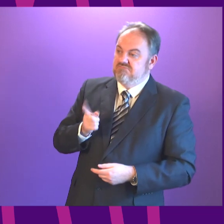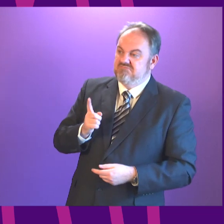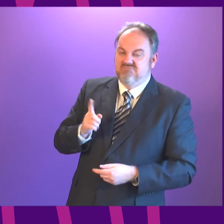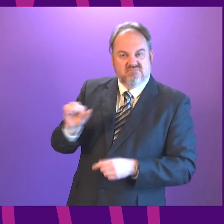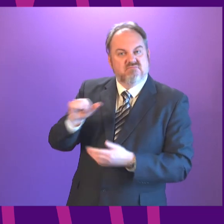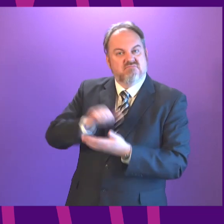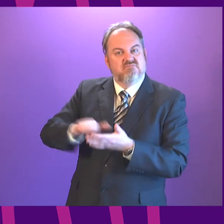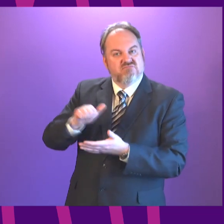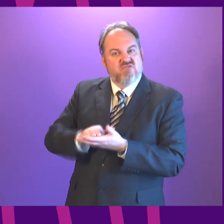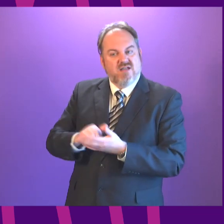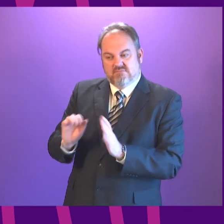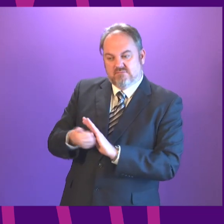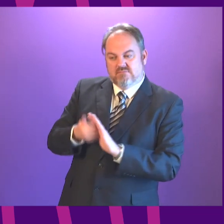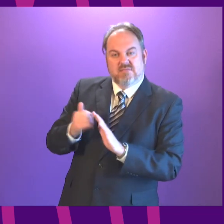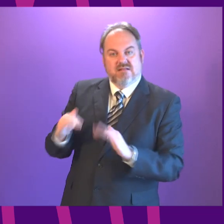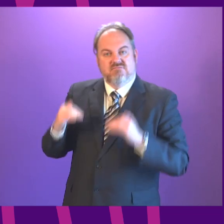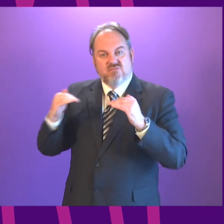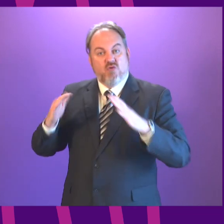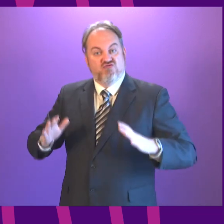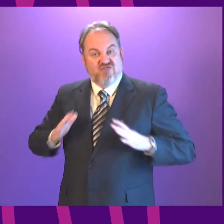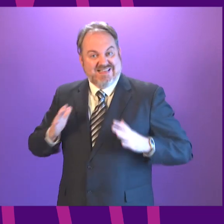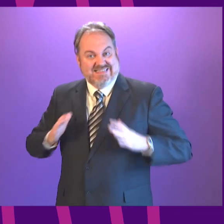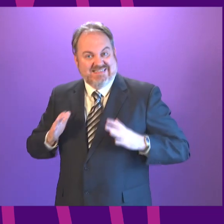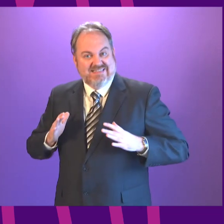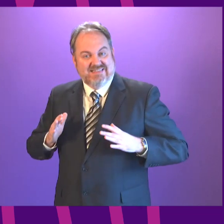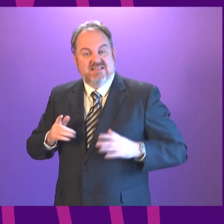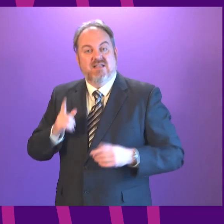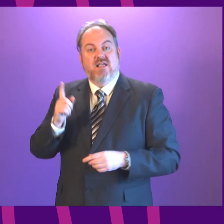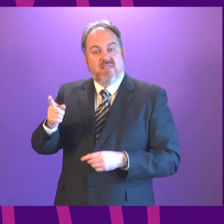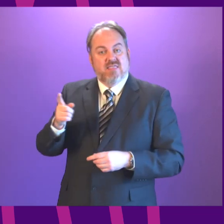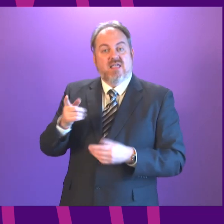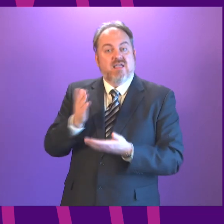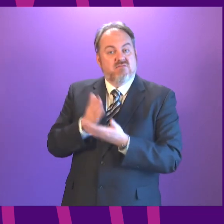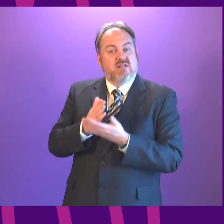the police to enforce the law where necessary, just as they have with regulations throughout